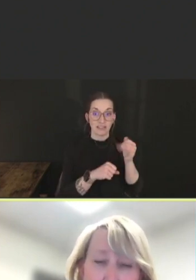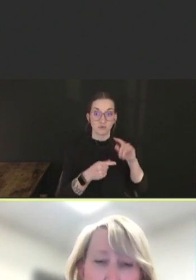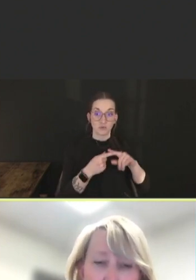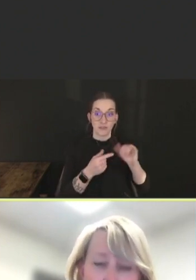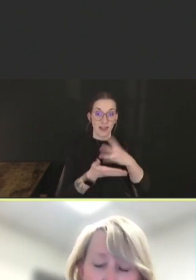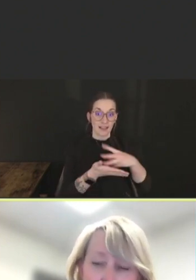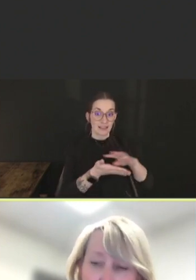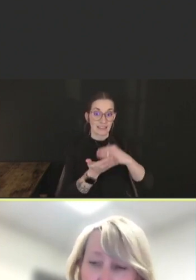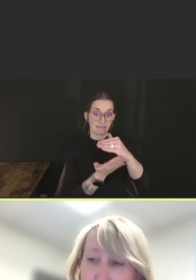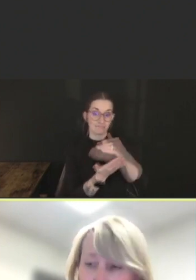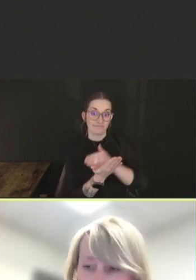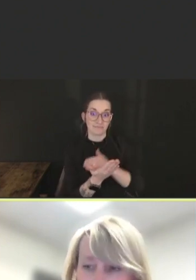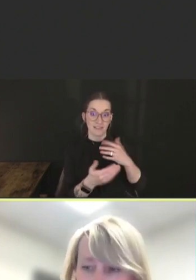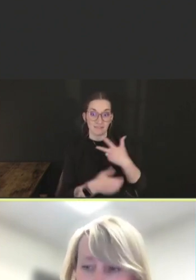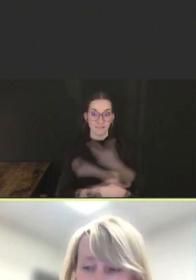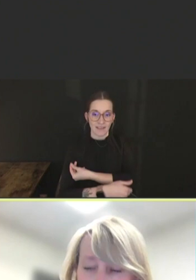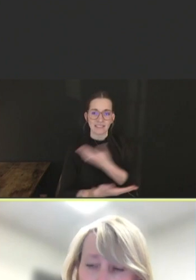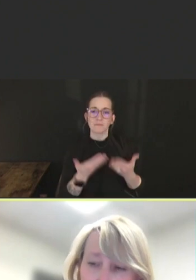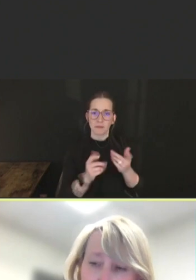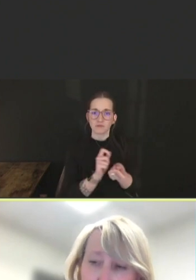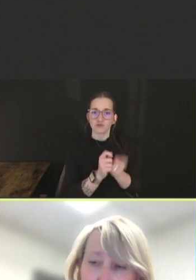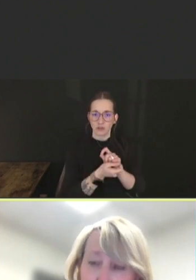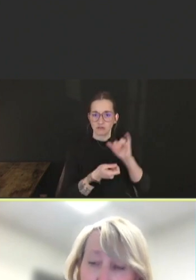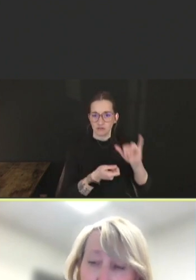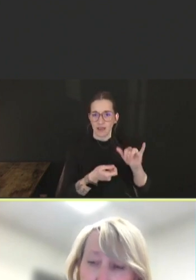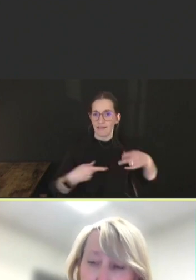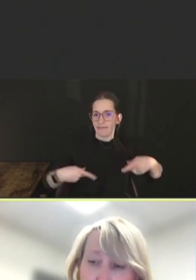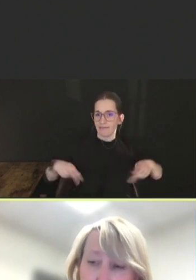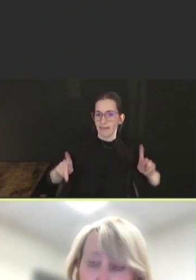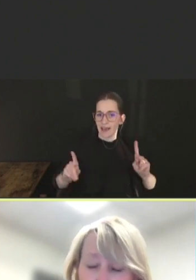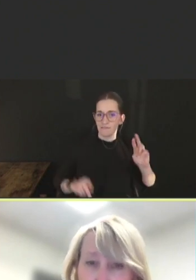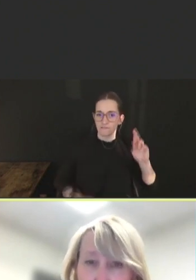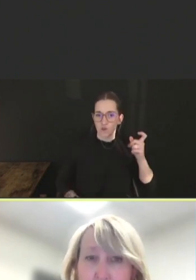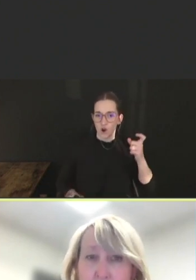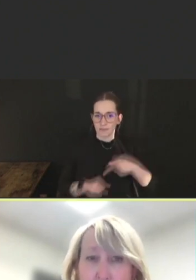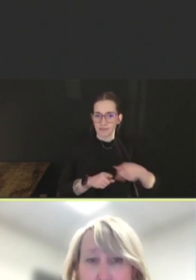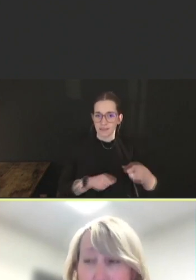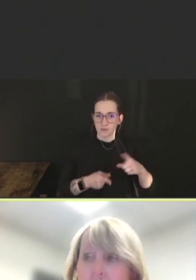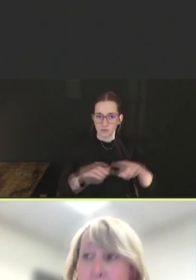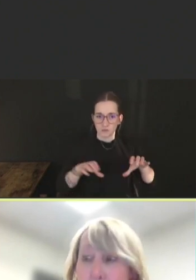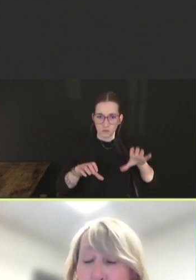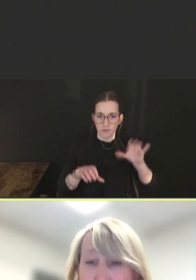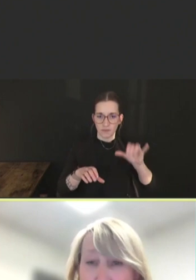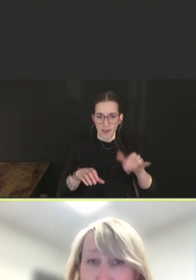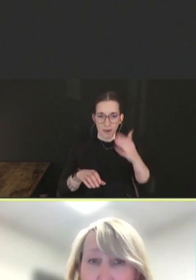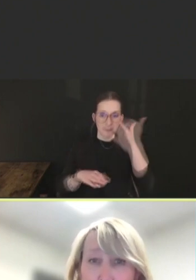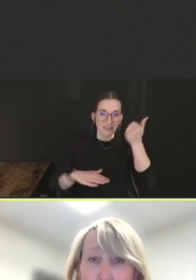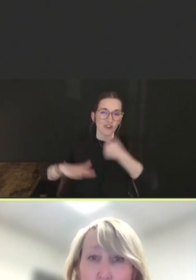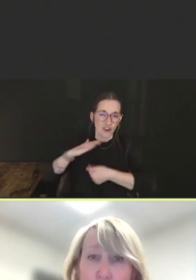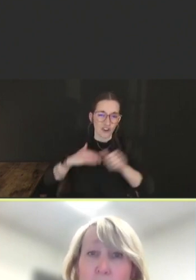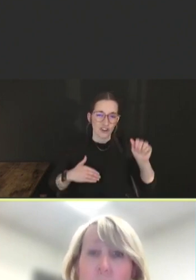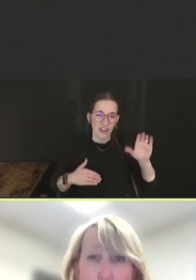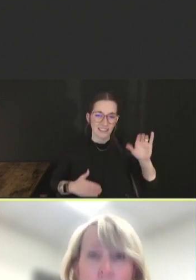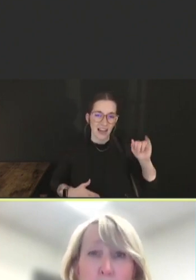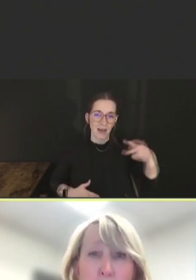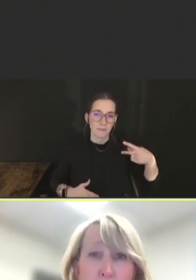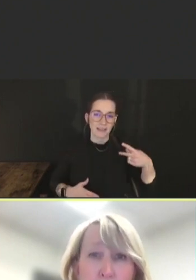and allow pharmacists to do that because then it would be under ACIP recommended vaccines, which would help.